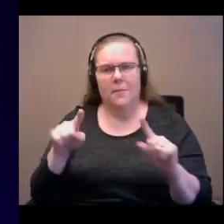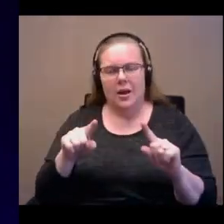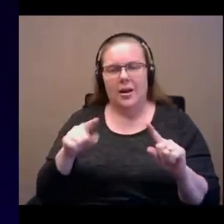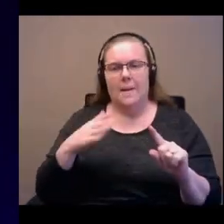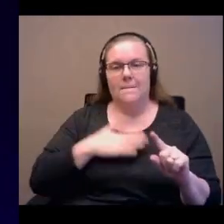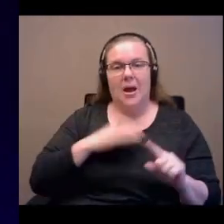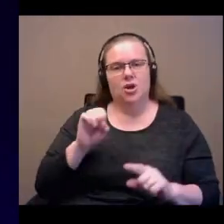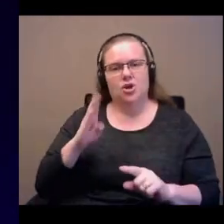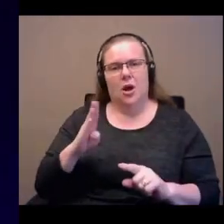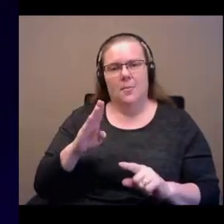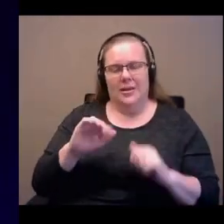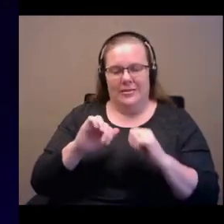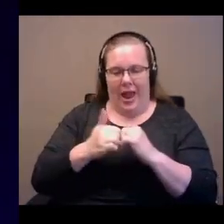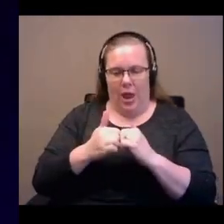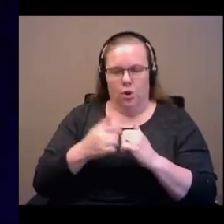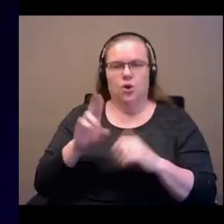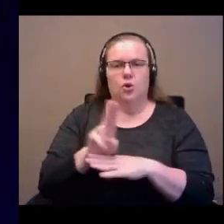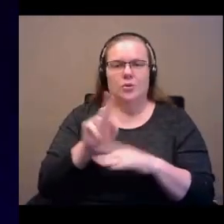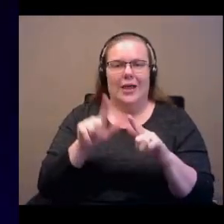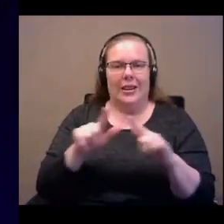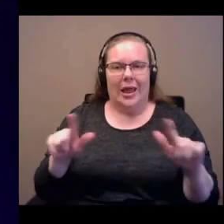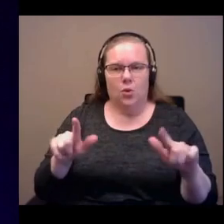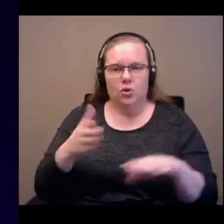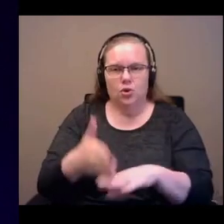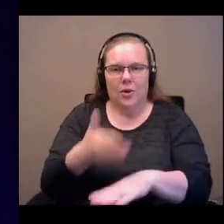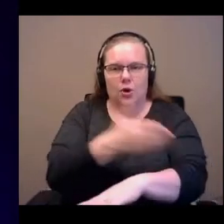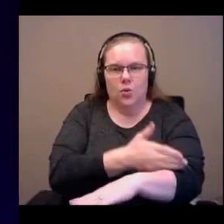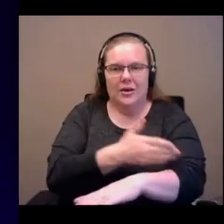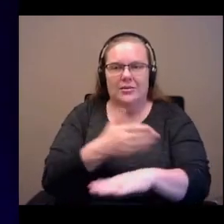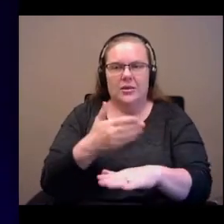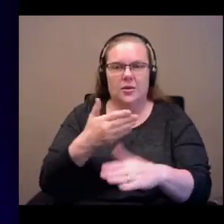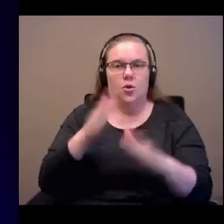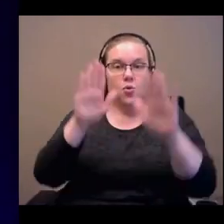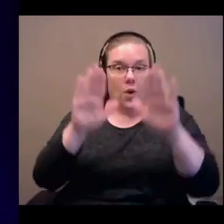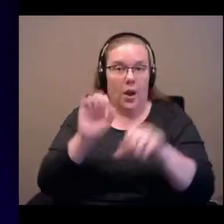How can we use language to increase the great work you guys are already doing to have it have more